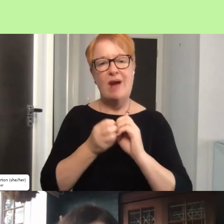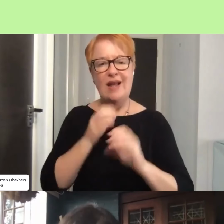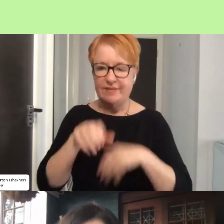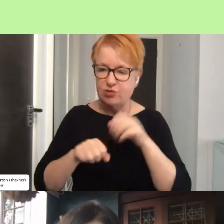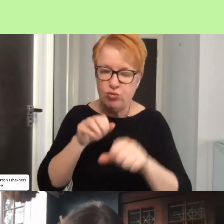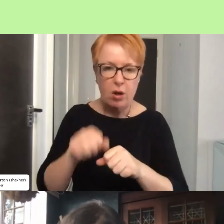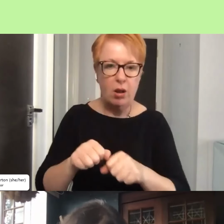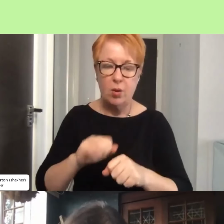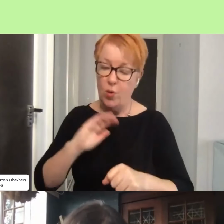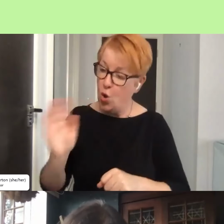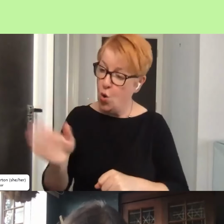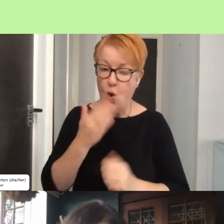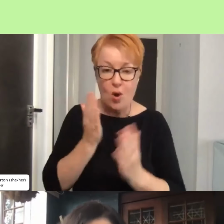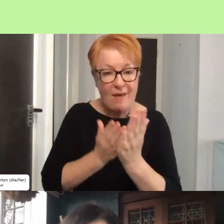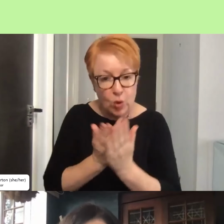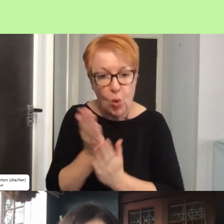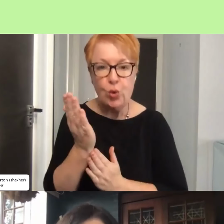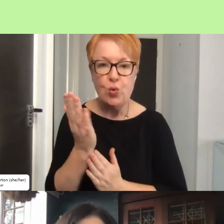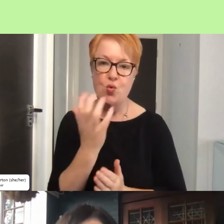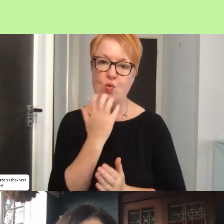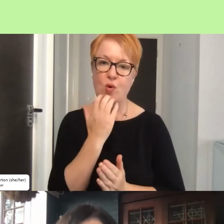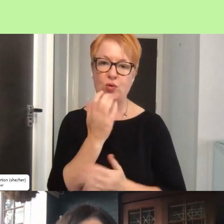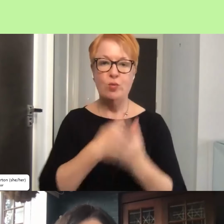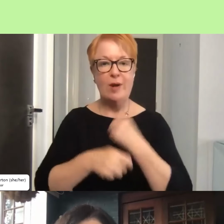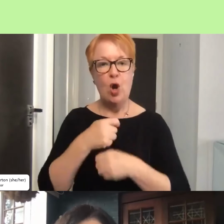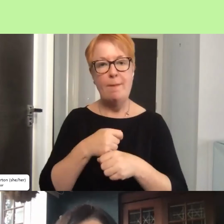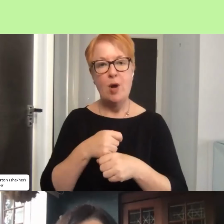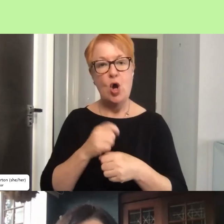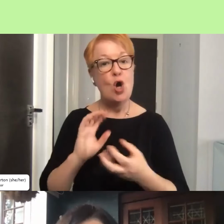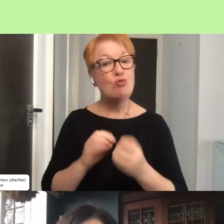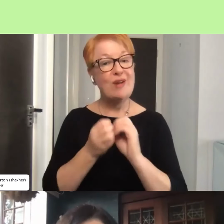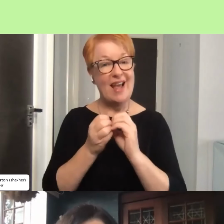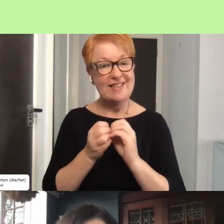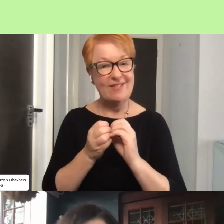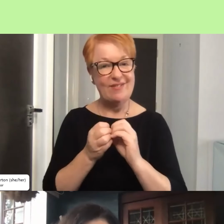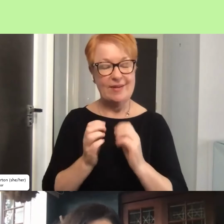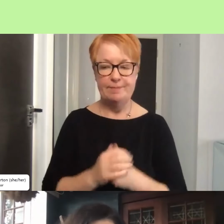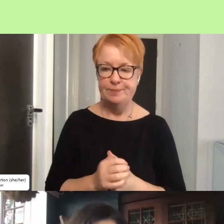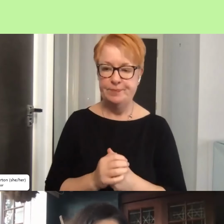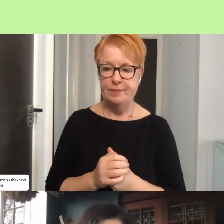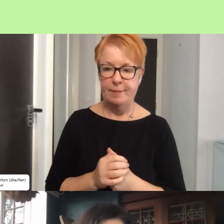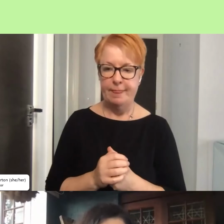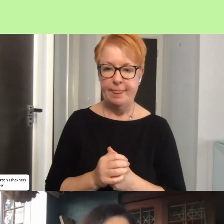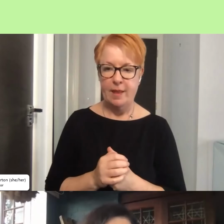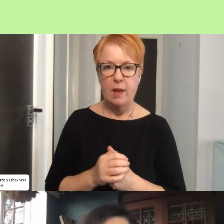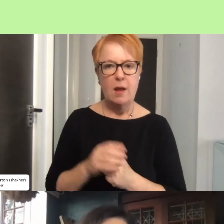together and be creative together. It's not like institution inviting artists to fault solve this problem.